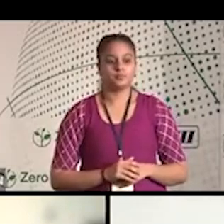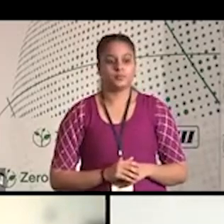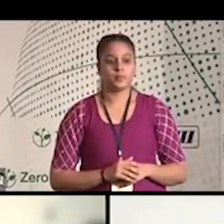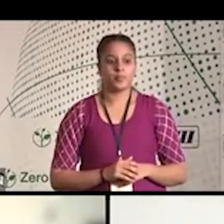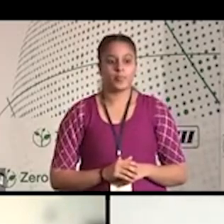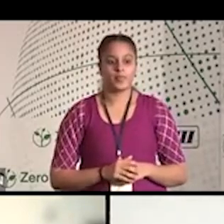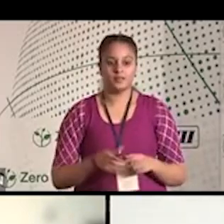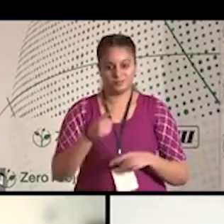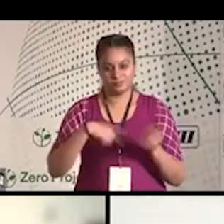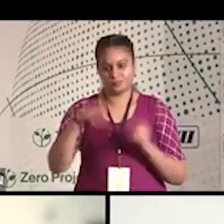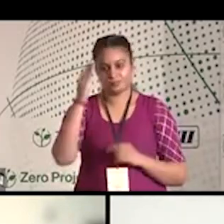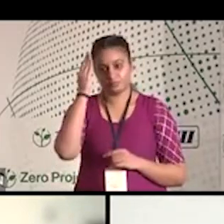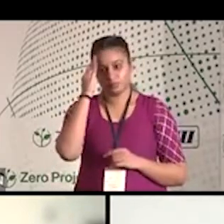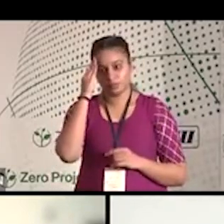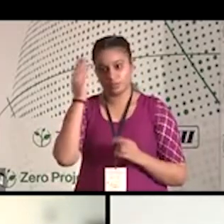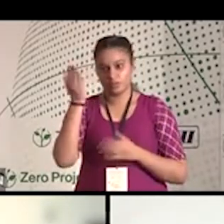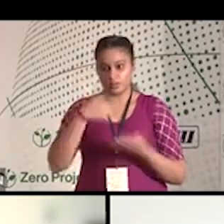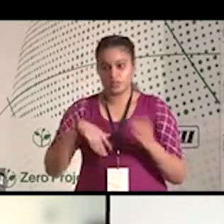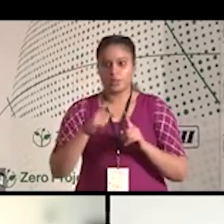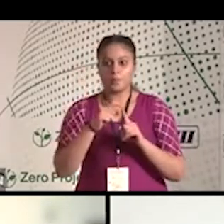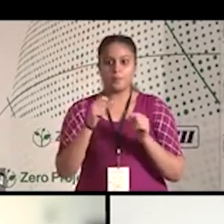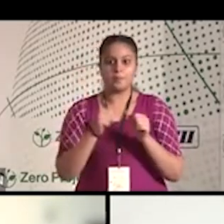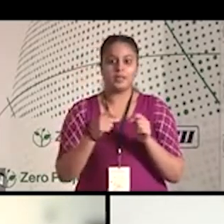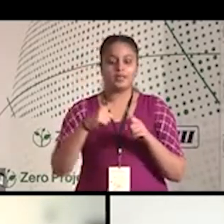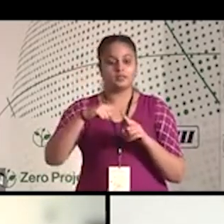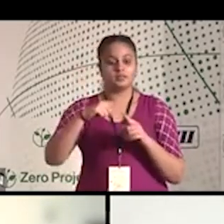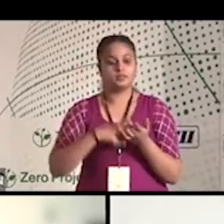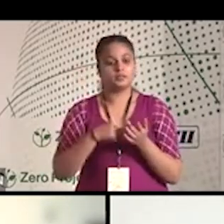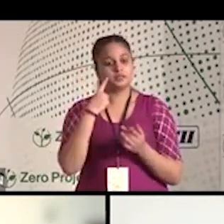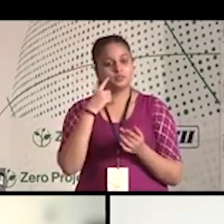you know very rapidly what Patrick said, that once a person